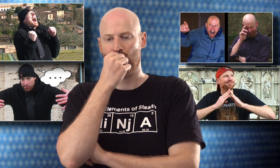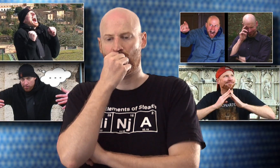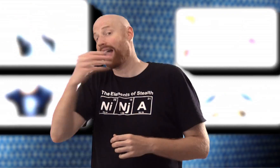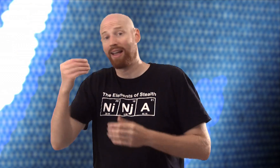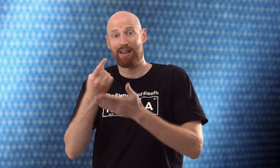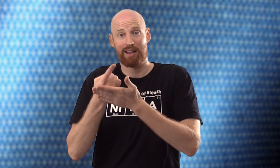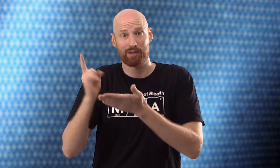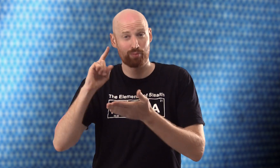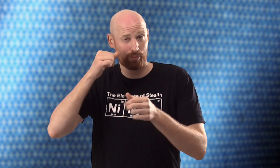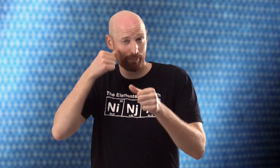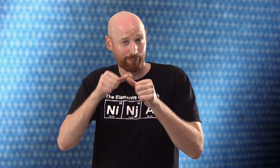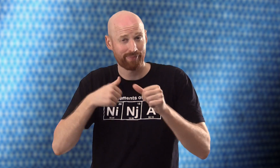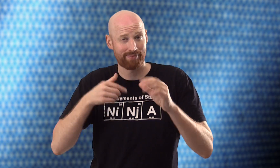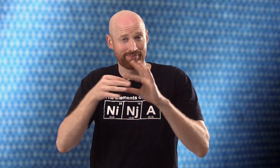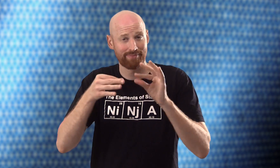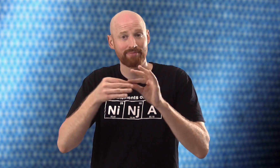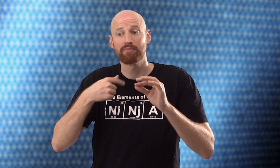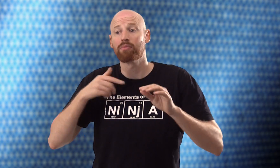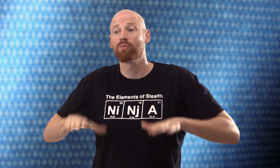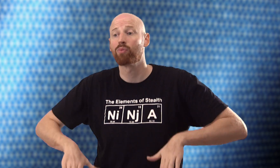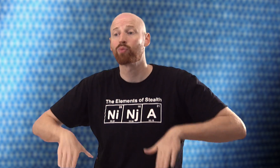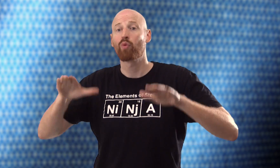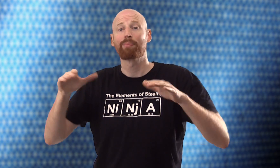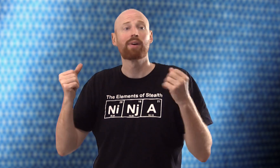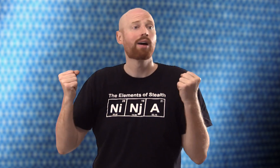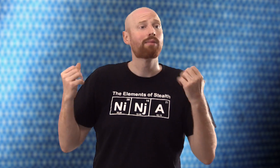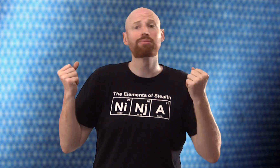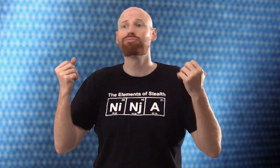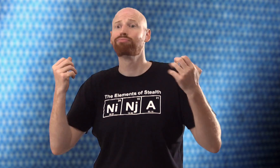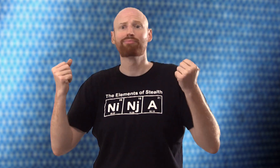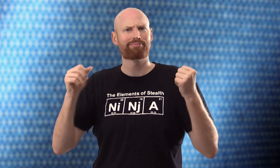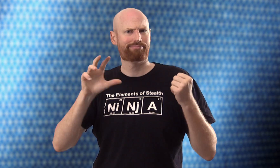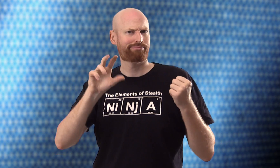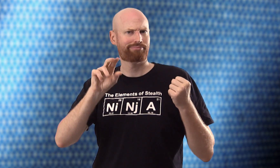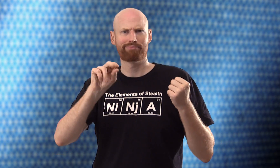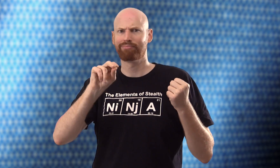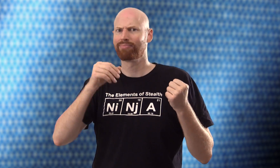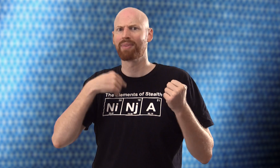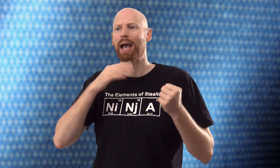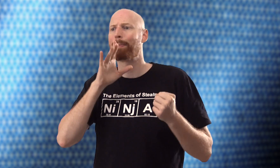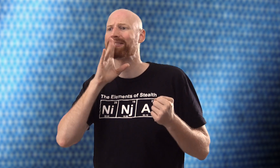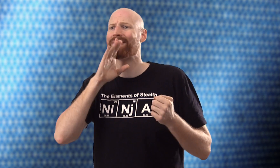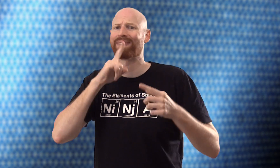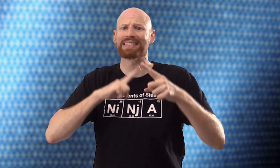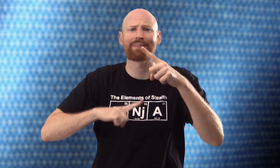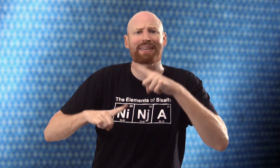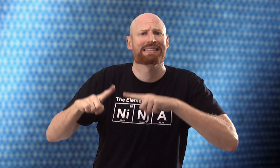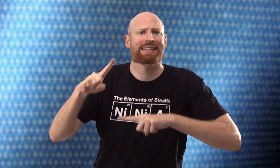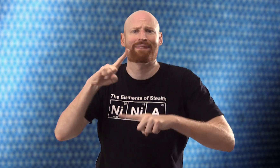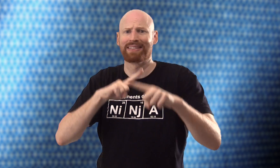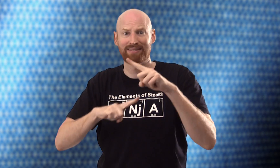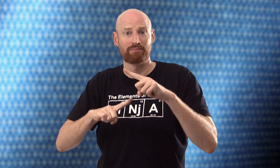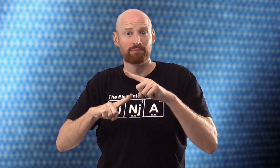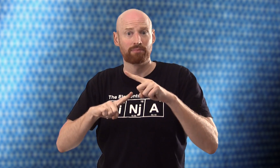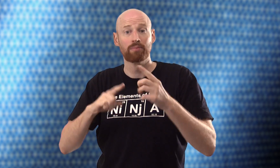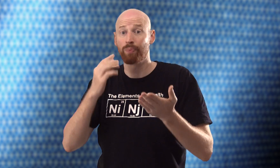So, last week if you remember, I was commenting about growing up not signing ASL but it was more like relying